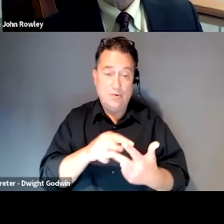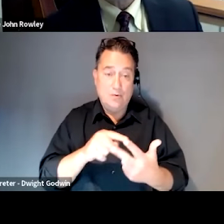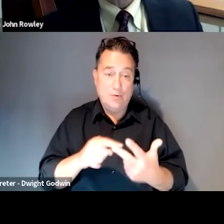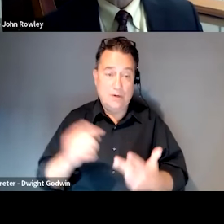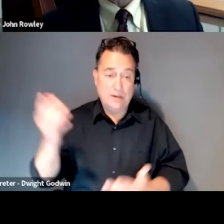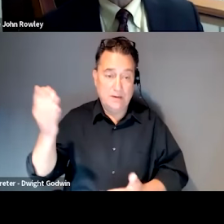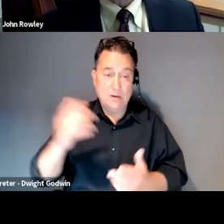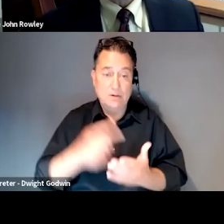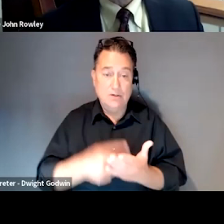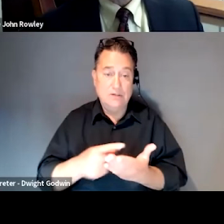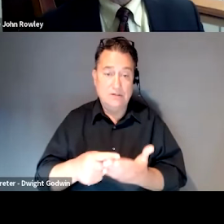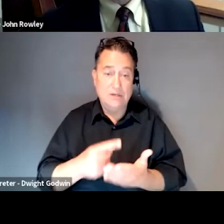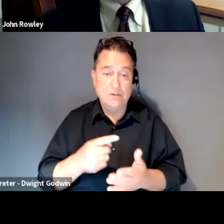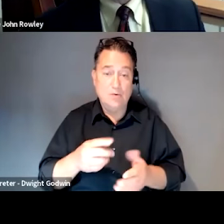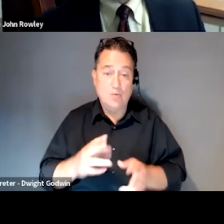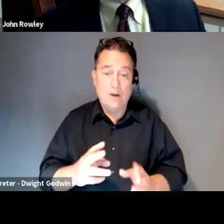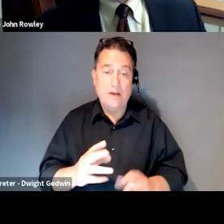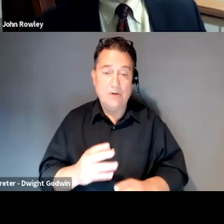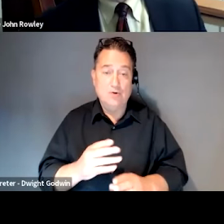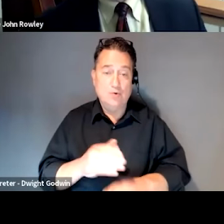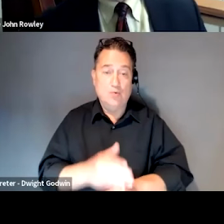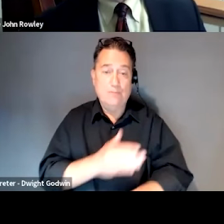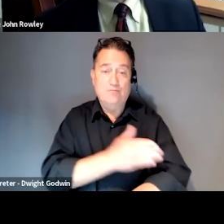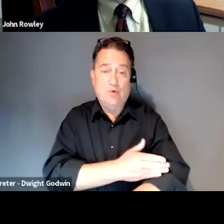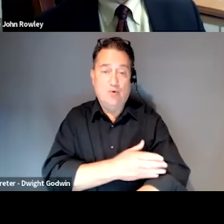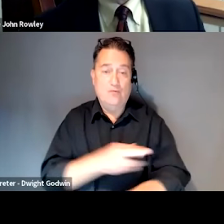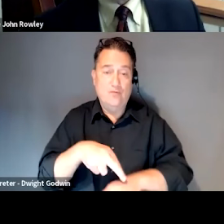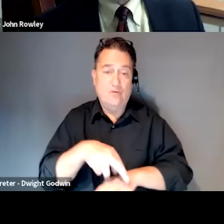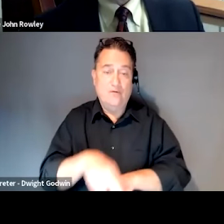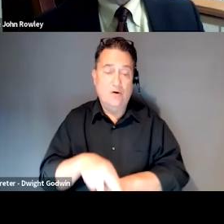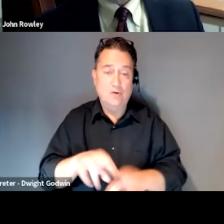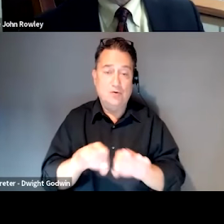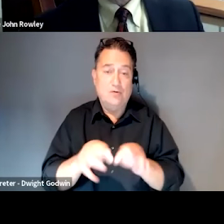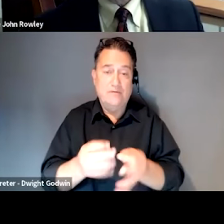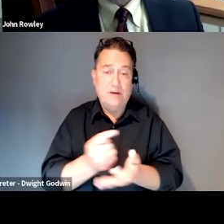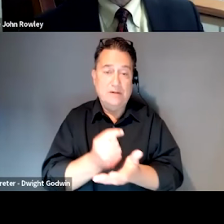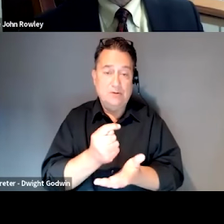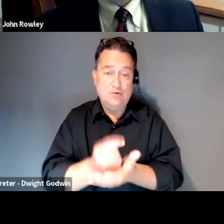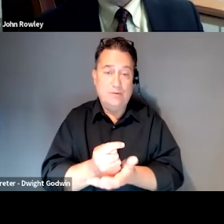to improve referrals to family treatment courts or what we also call FTCs.